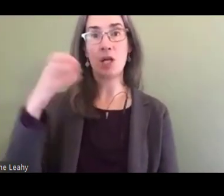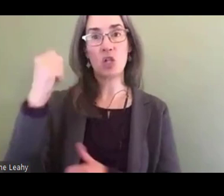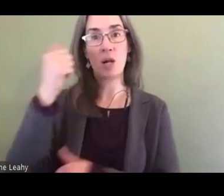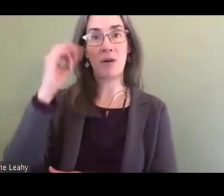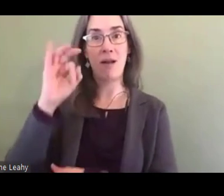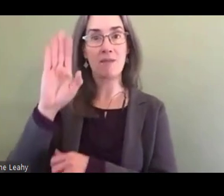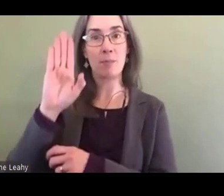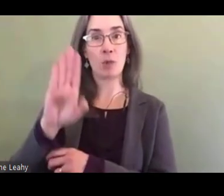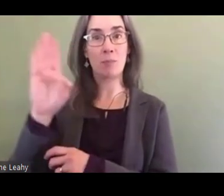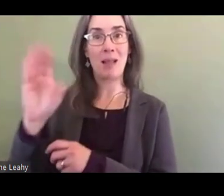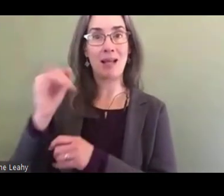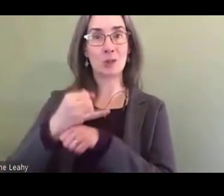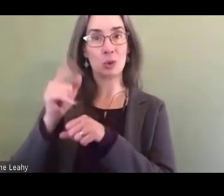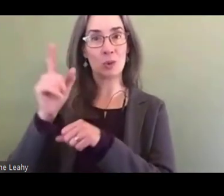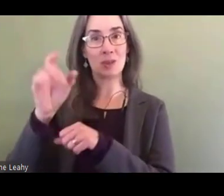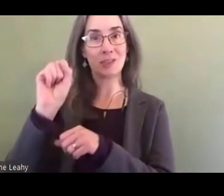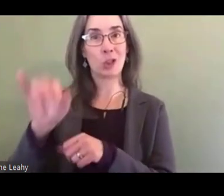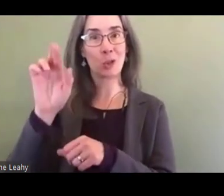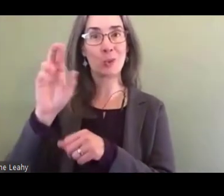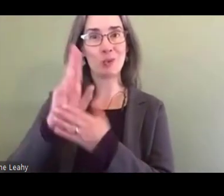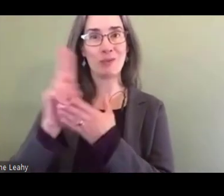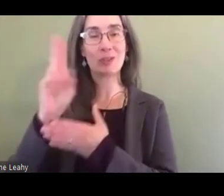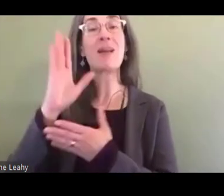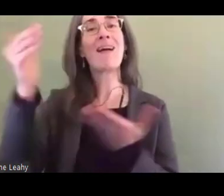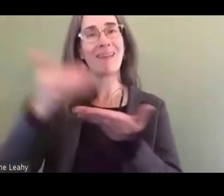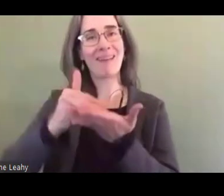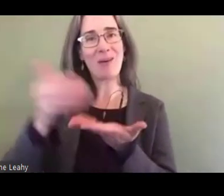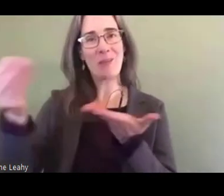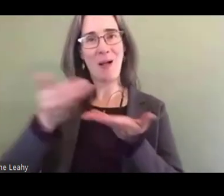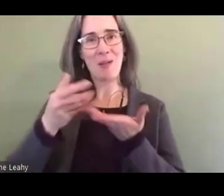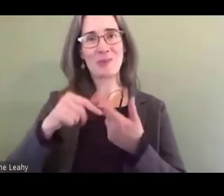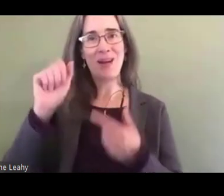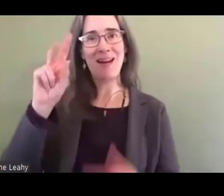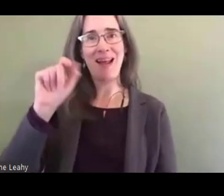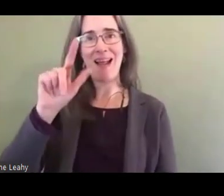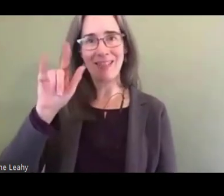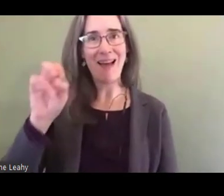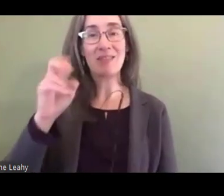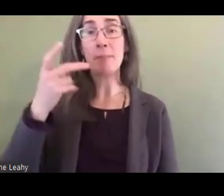So again, welcome to ADA Live! and Peter, I will turn it over to you.